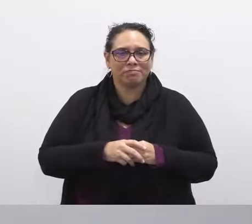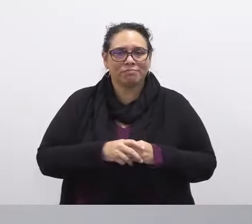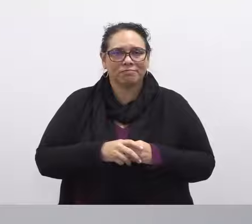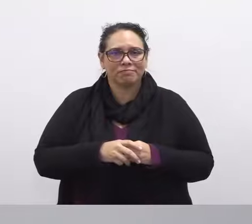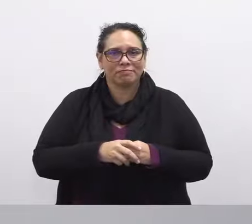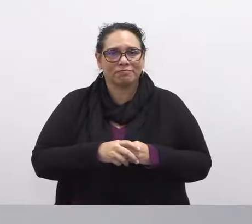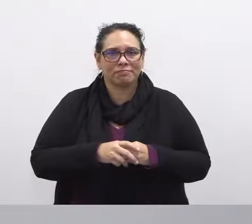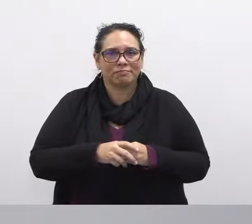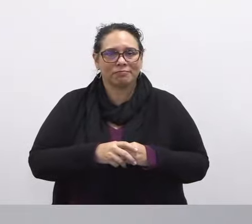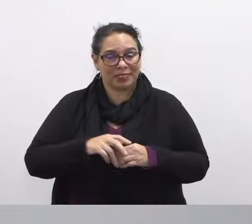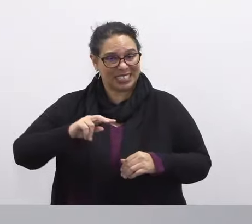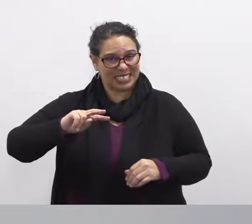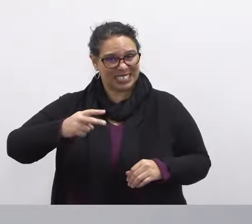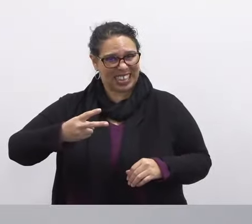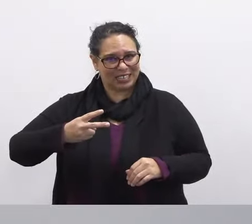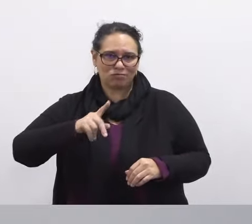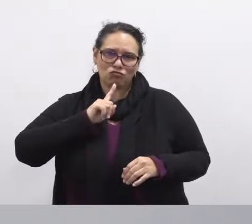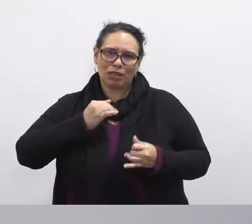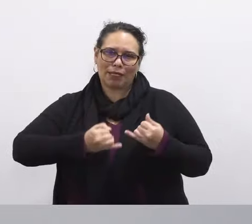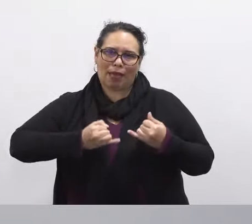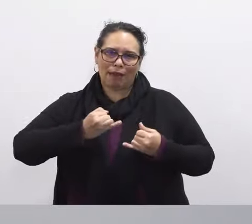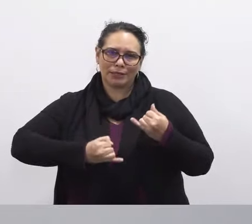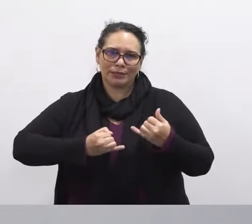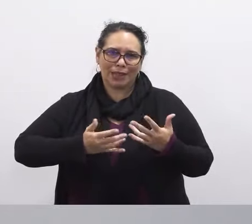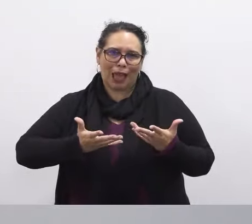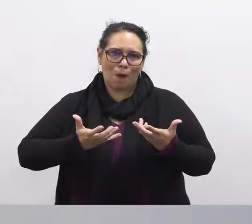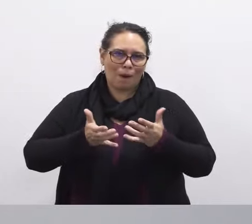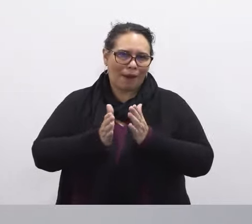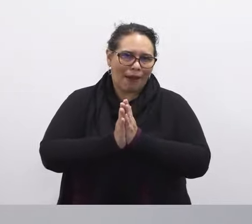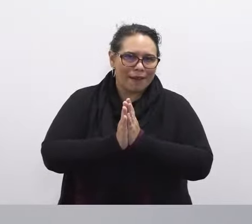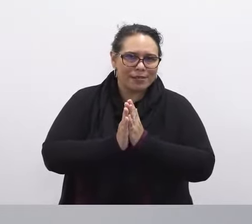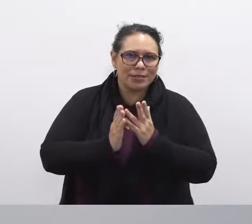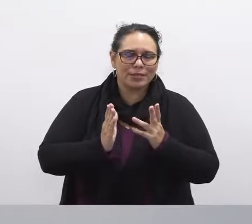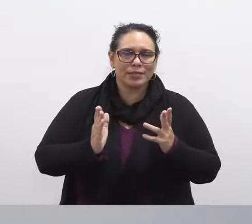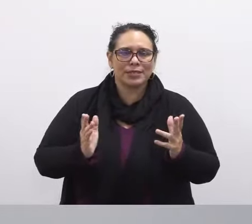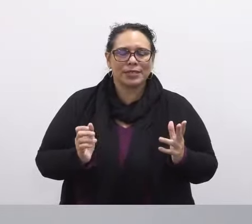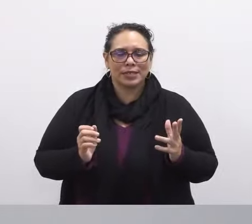Second and really last, I was gonna ask that we,